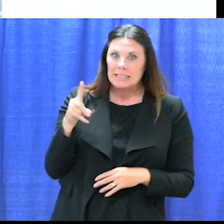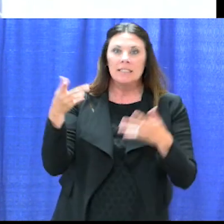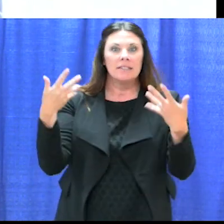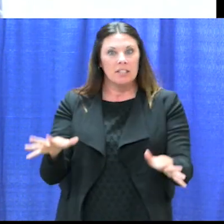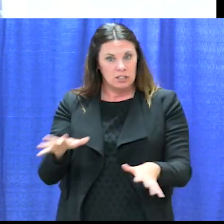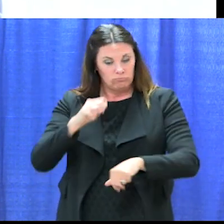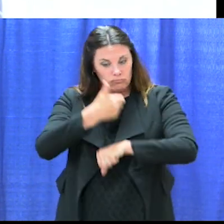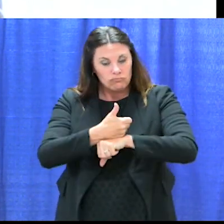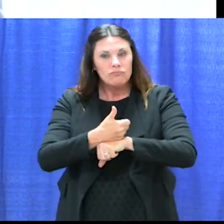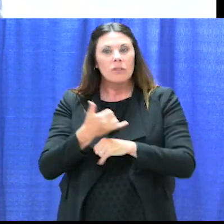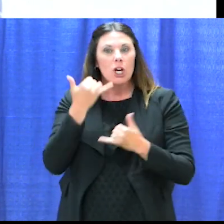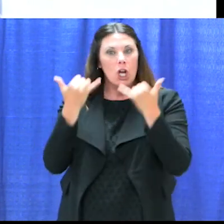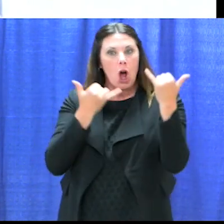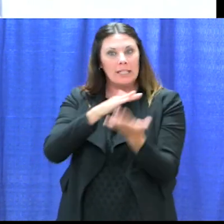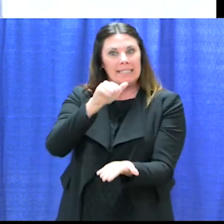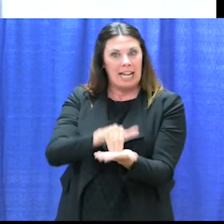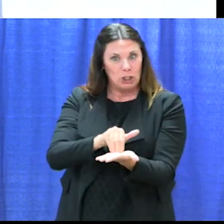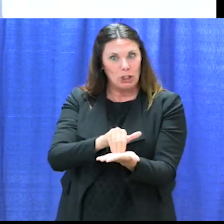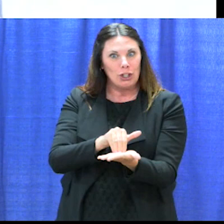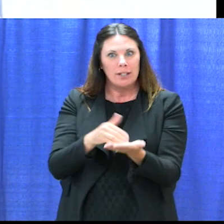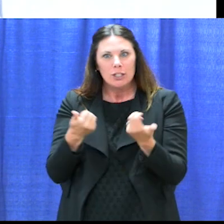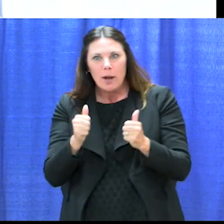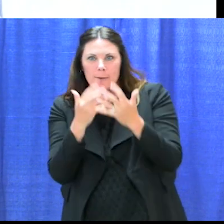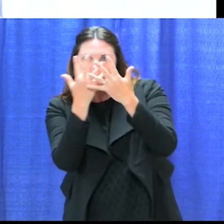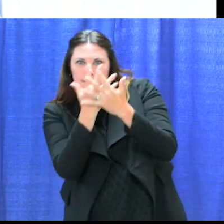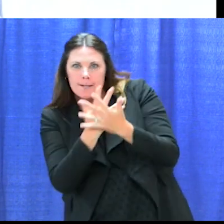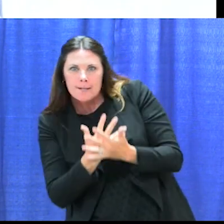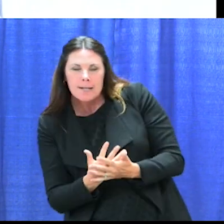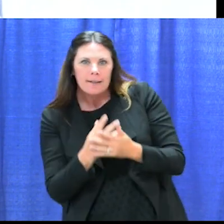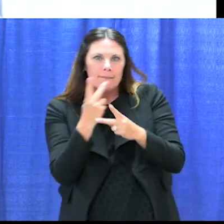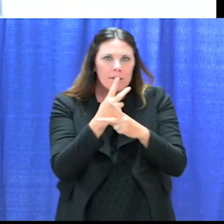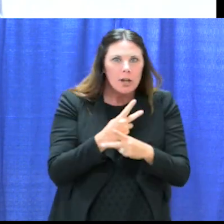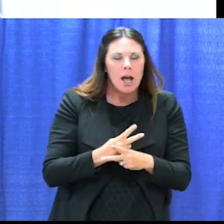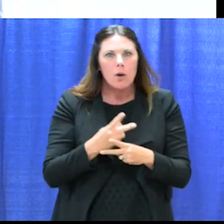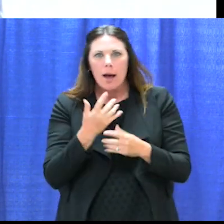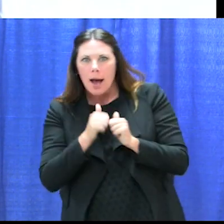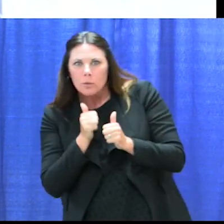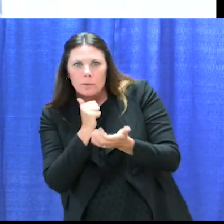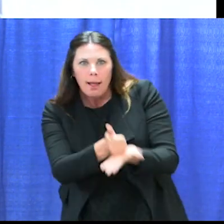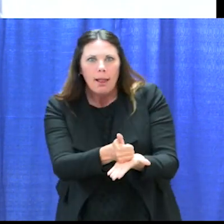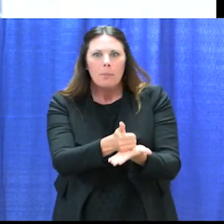Services to field IT questions provide remote support and enable staff to answer calls.